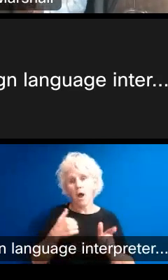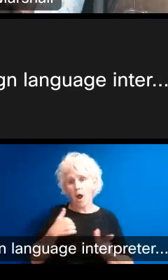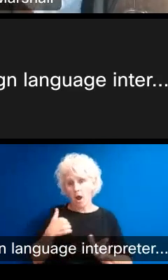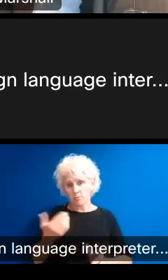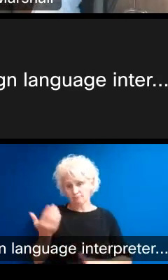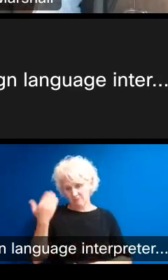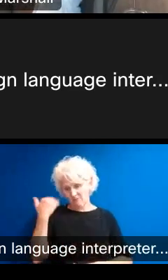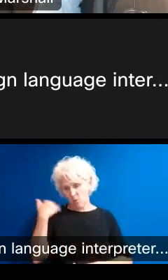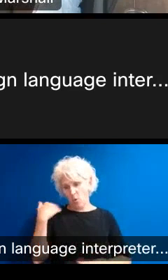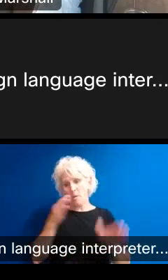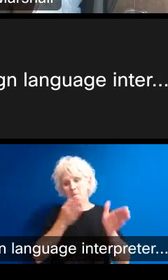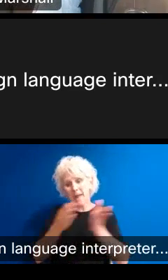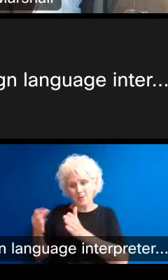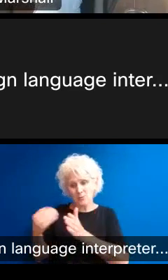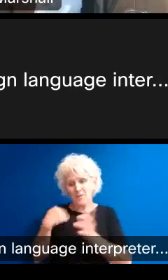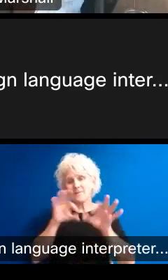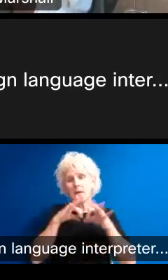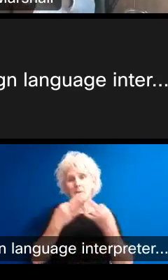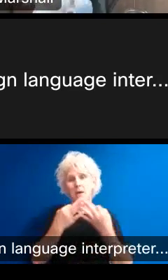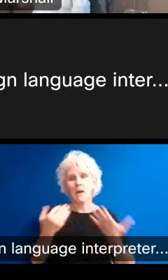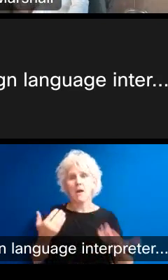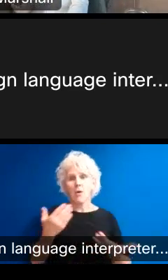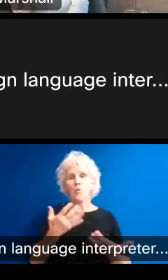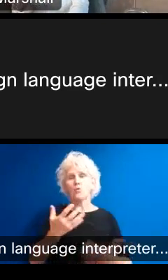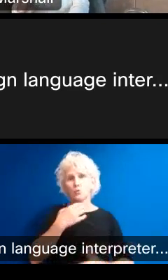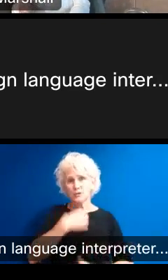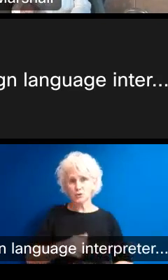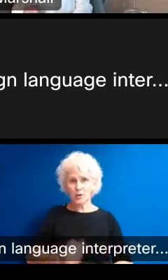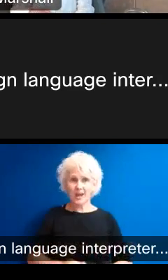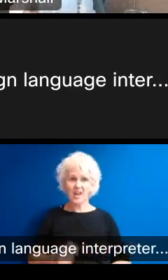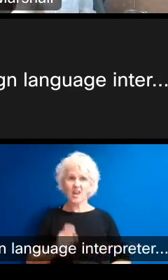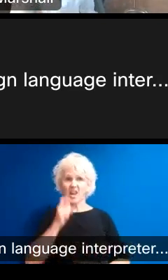just give it to them and put on the fridge, right? Well, this would be one of those documents that